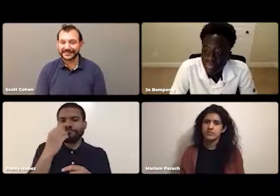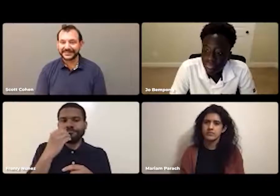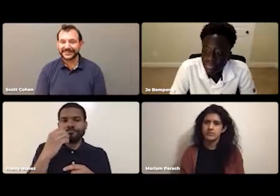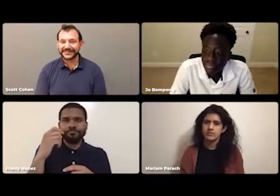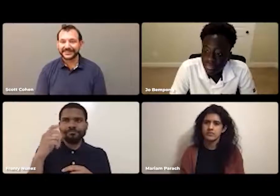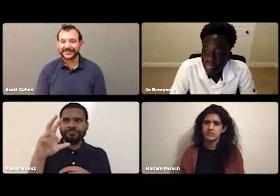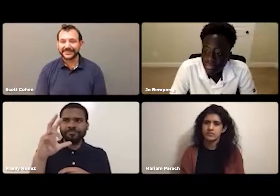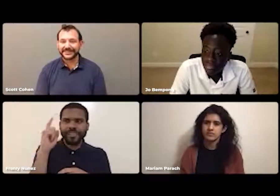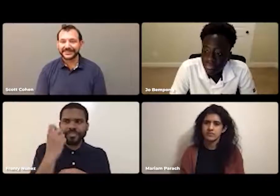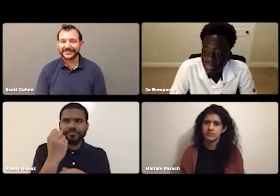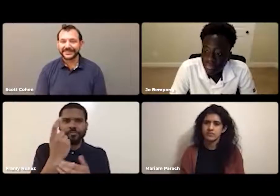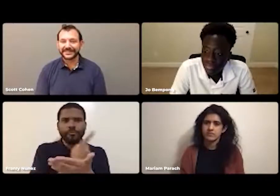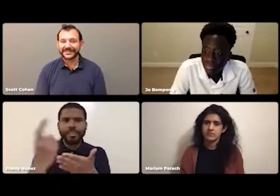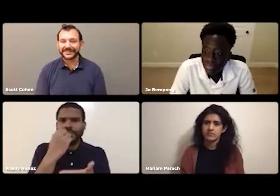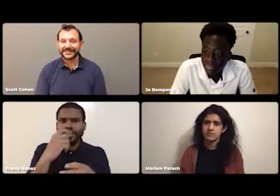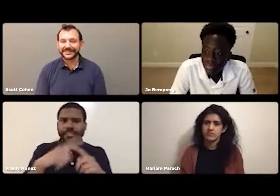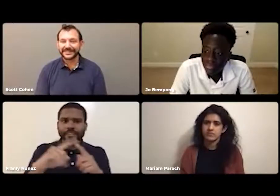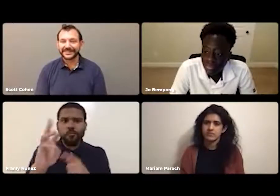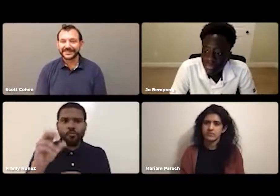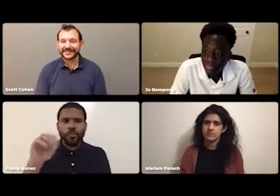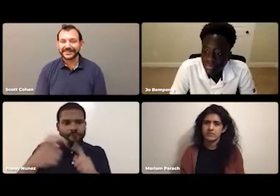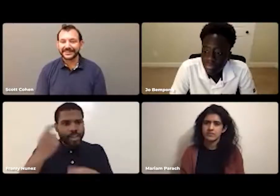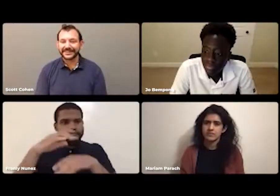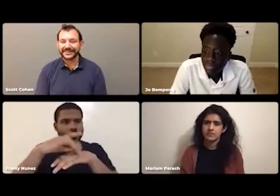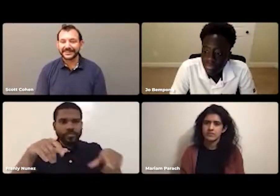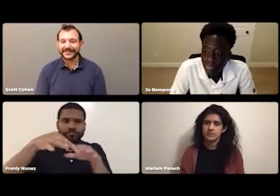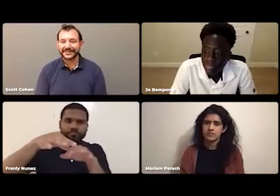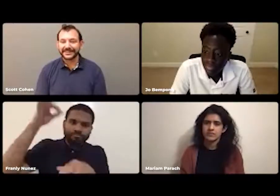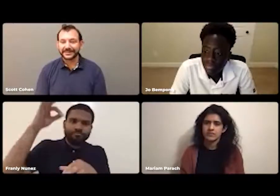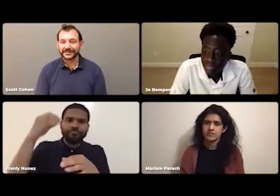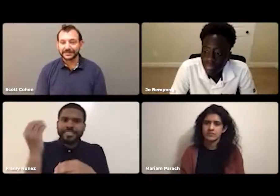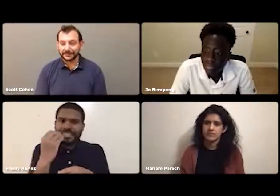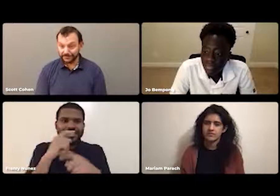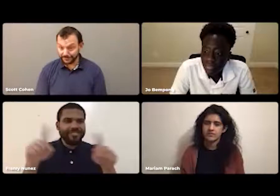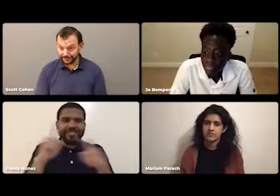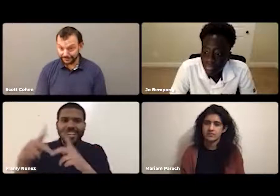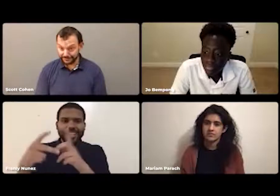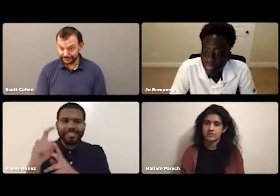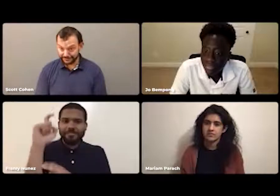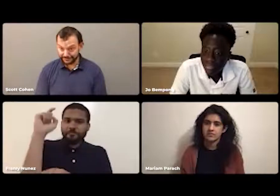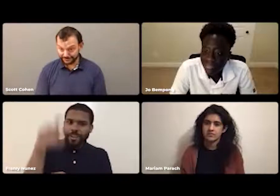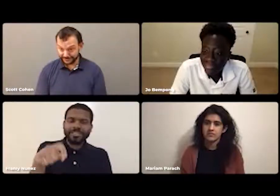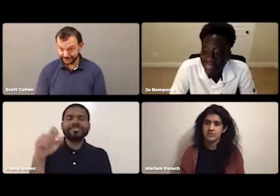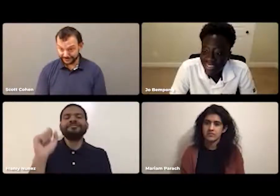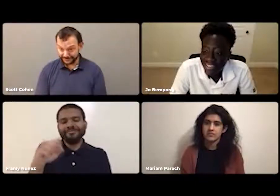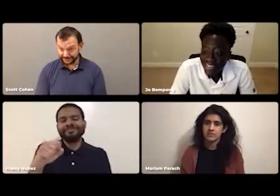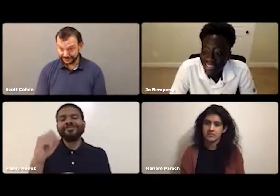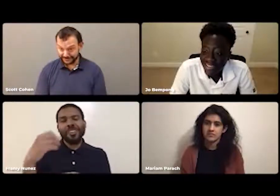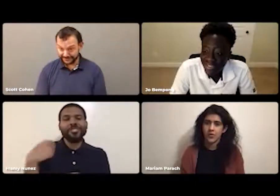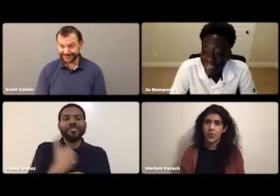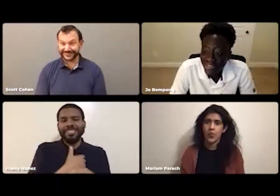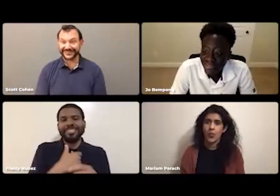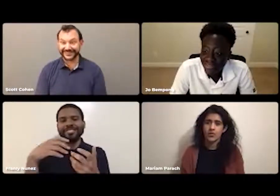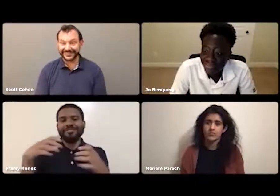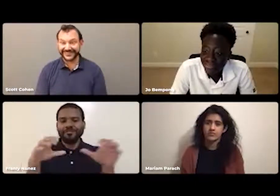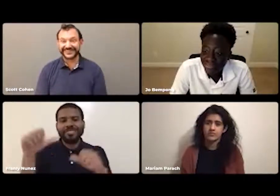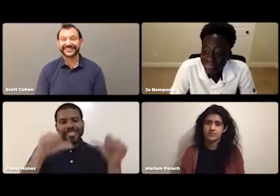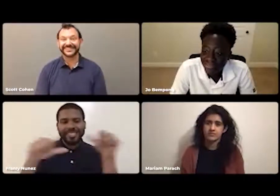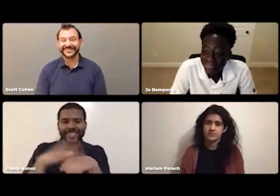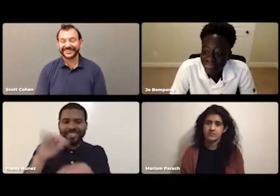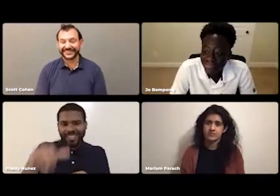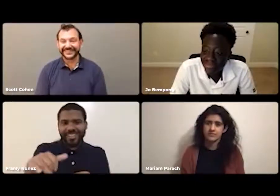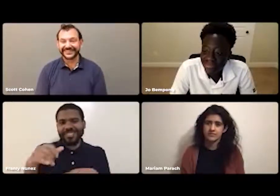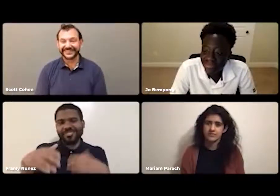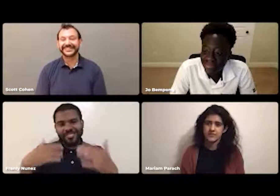A kid has to eat worms out of the ground, out of the earth.